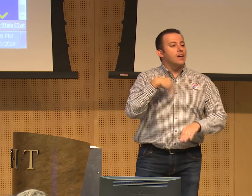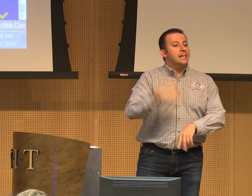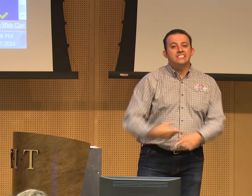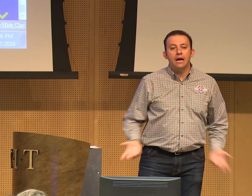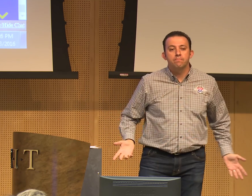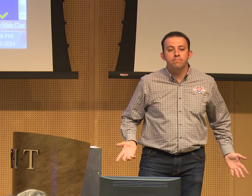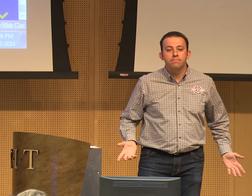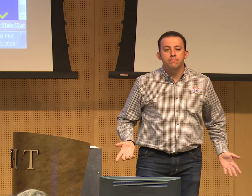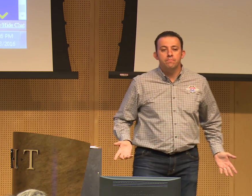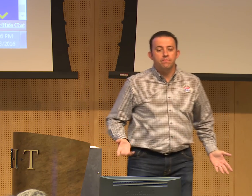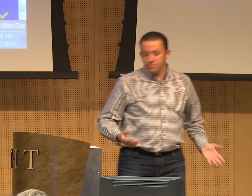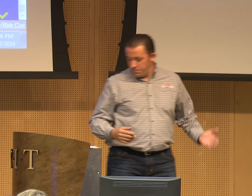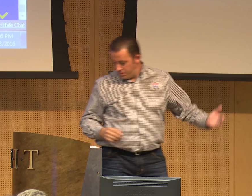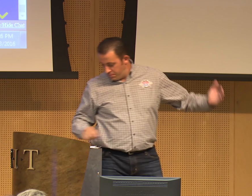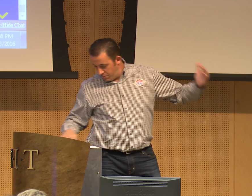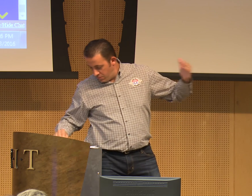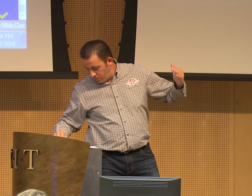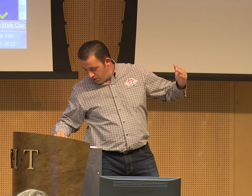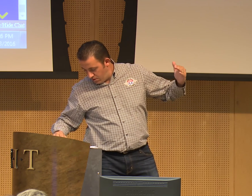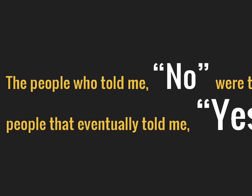we can work together better next time.